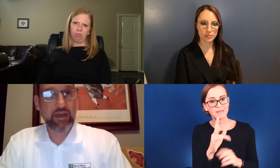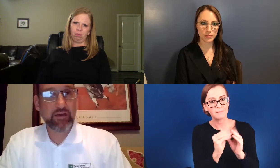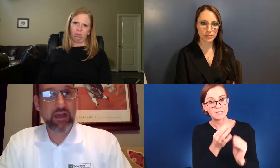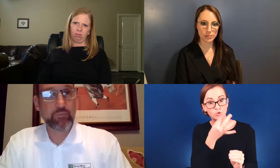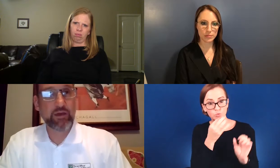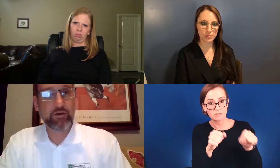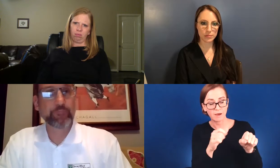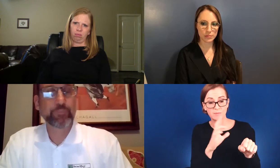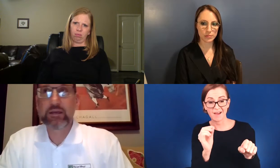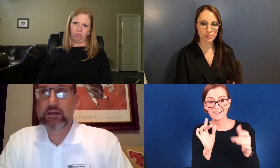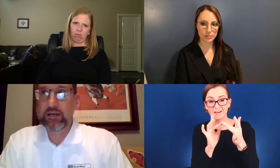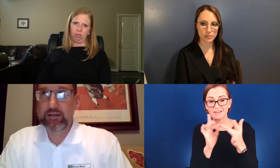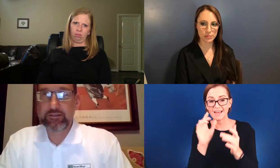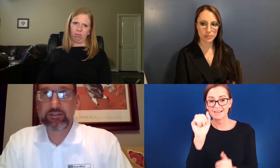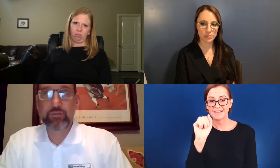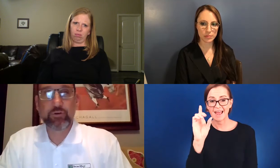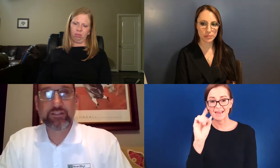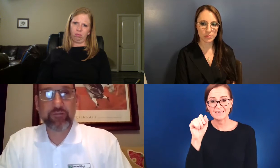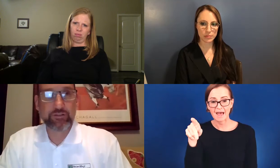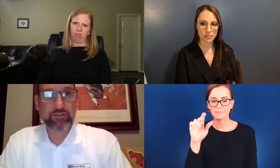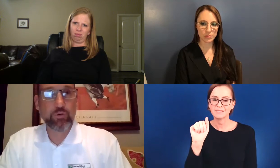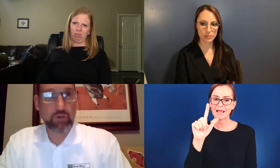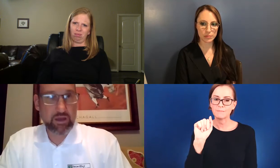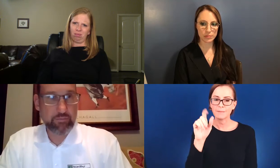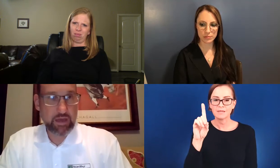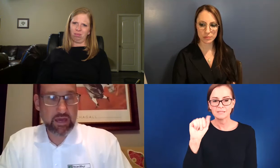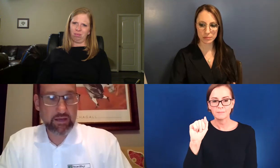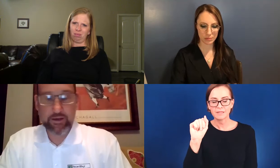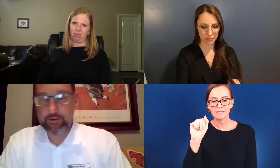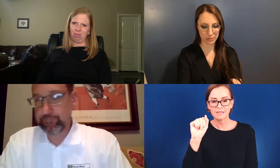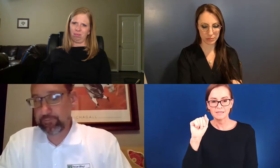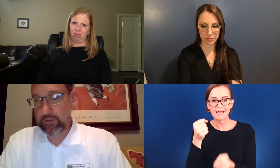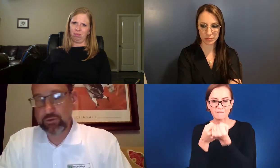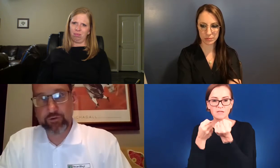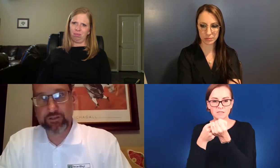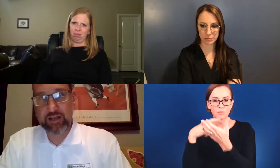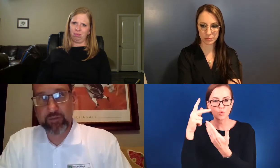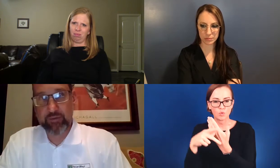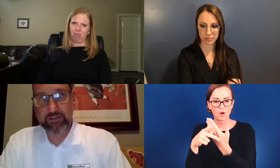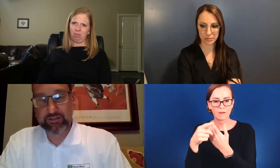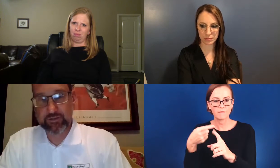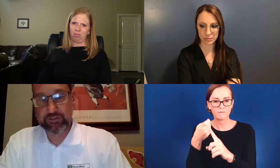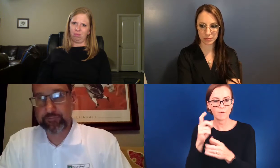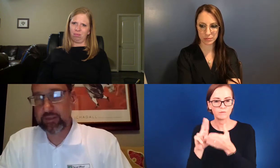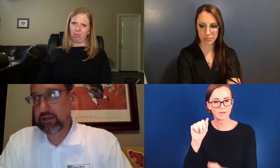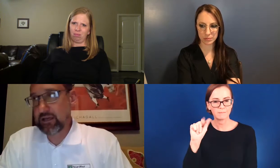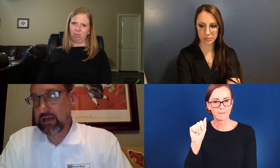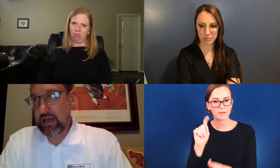that Alabama Disabilities Advocacy Program at university of Alabama in Tuscaloosa,